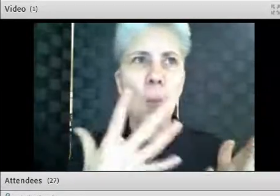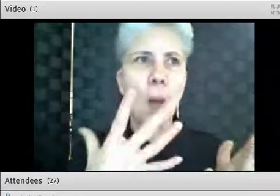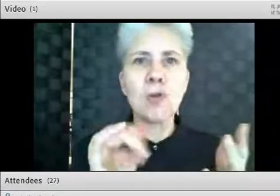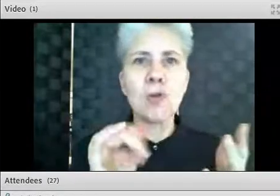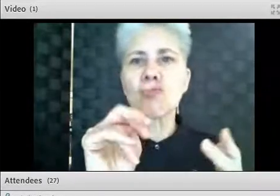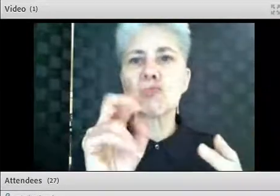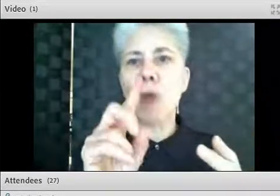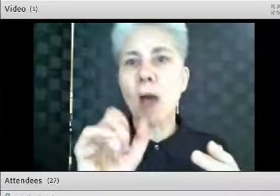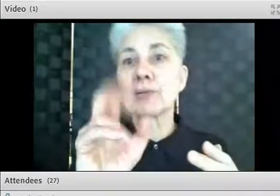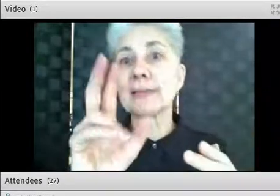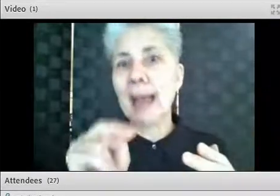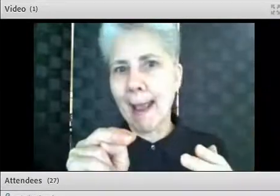Okay? Regardless, just round down,